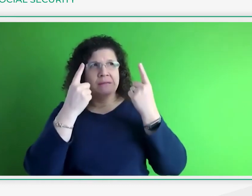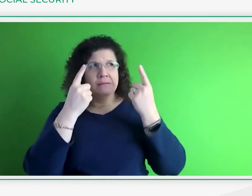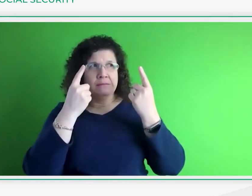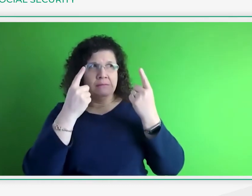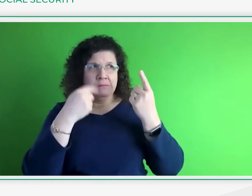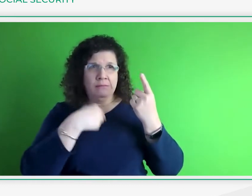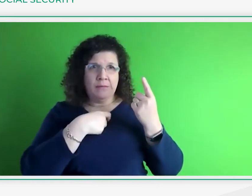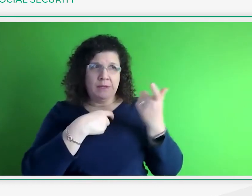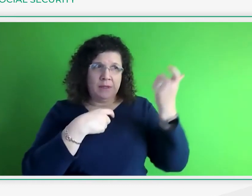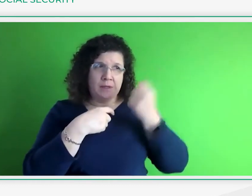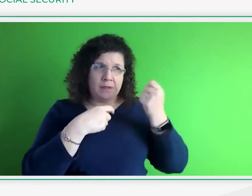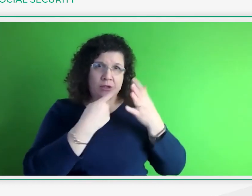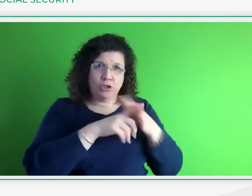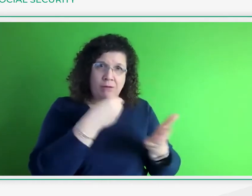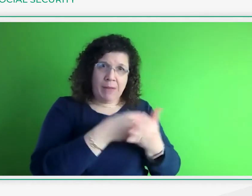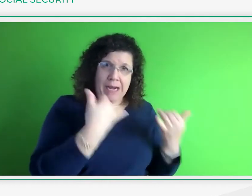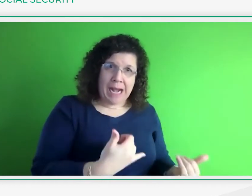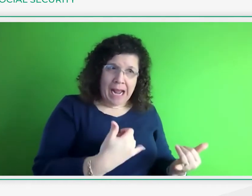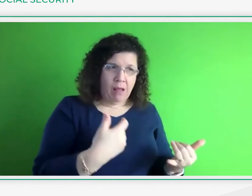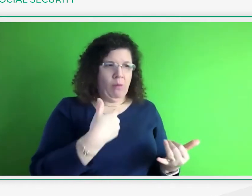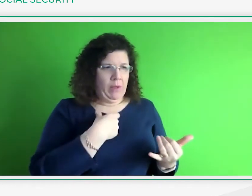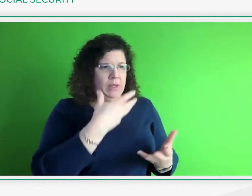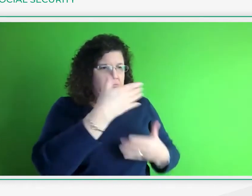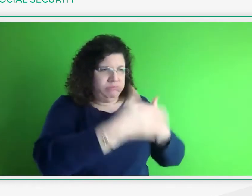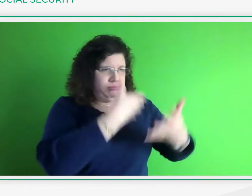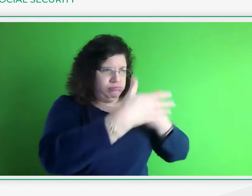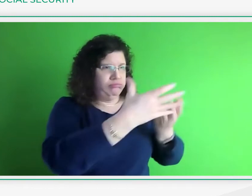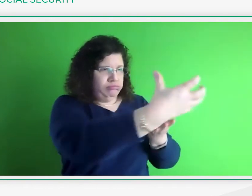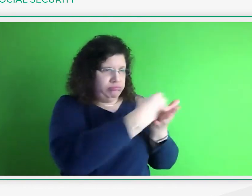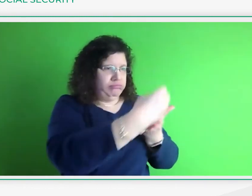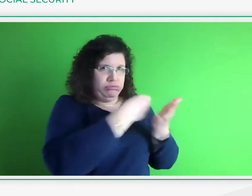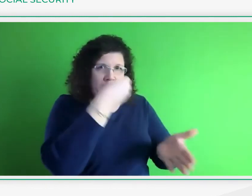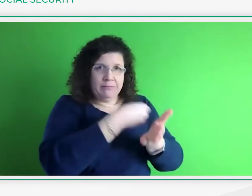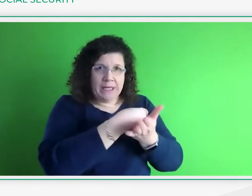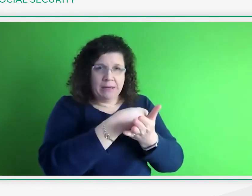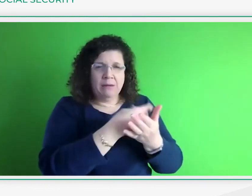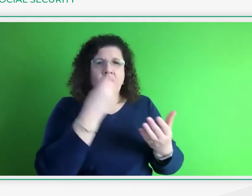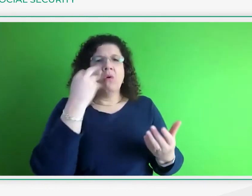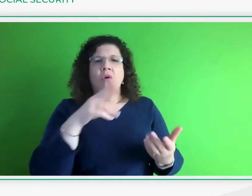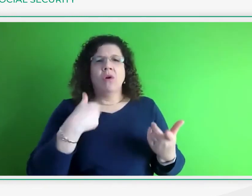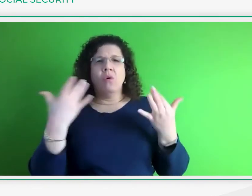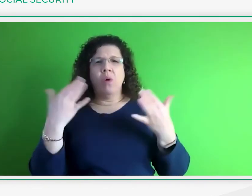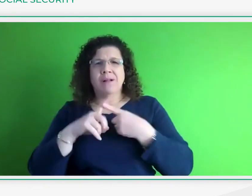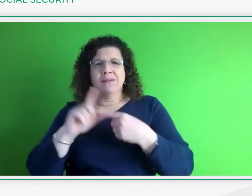So you have to consider whether it makes sense to start collecting your Social Security now